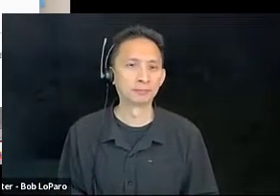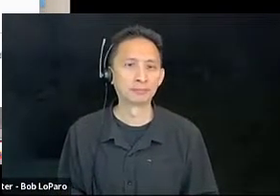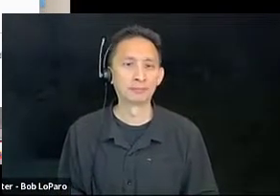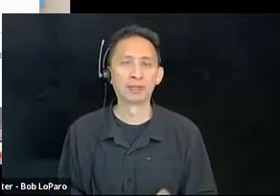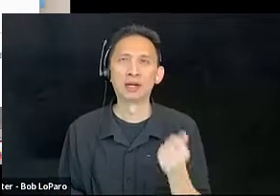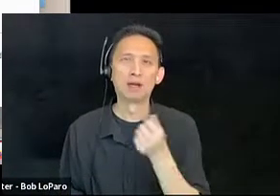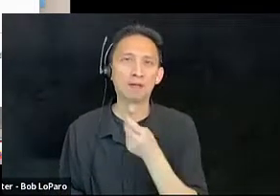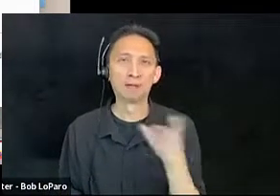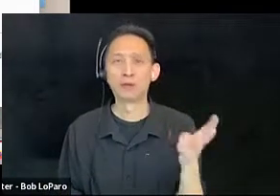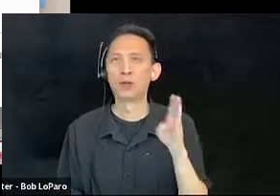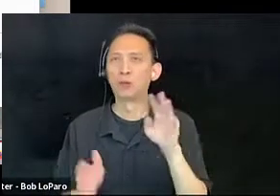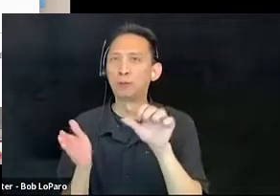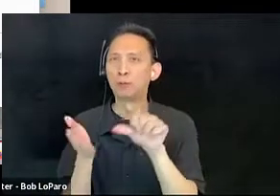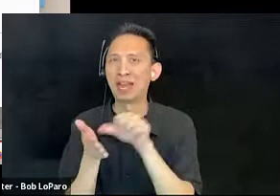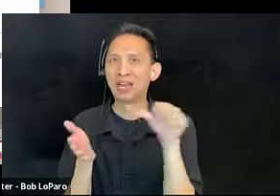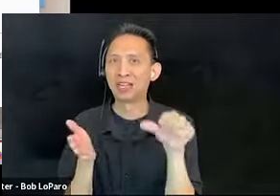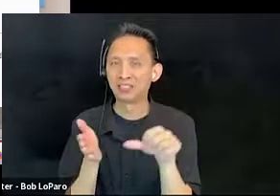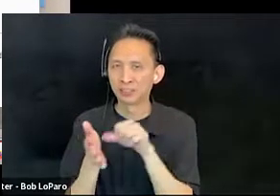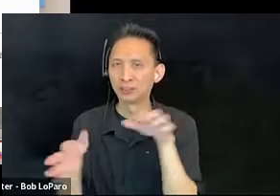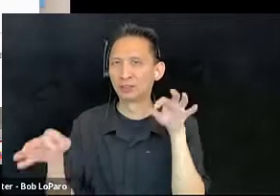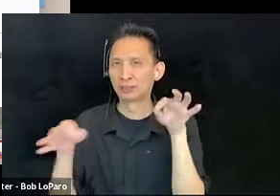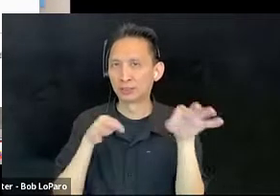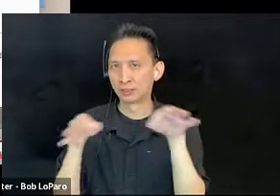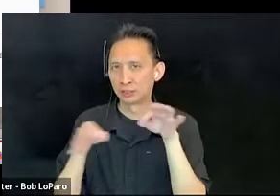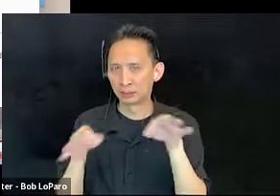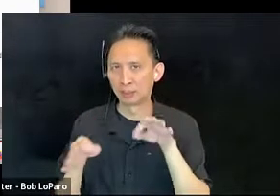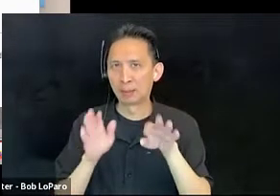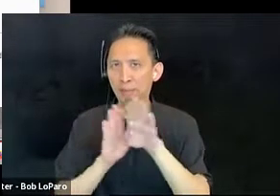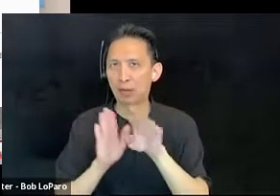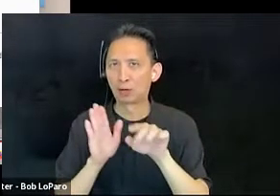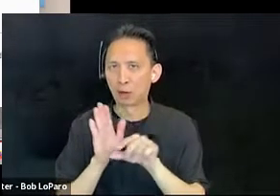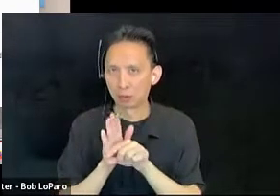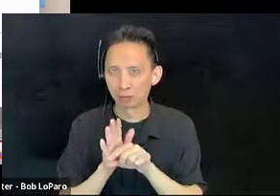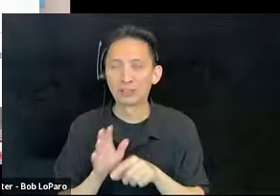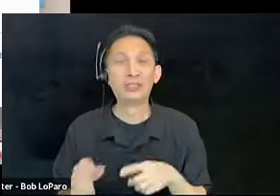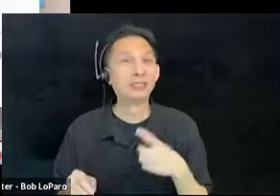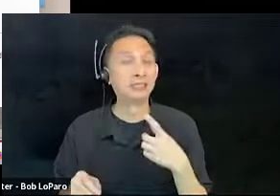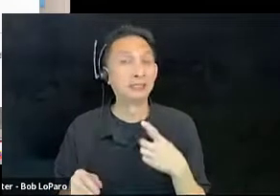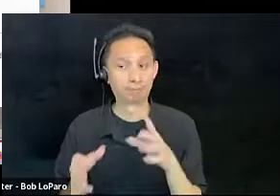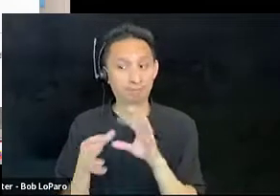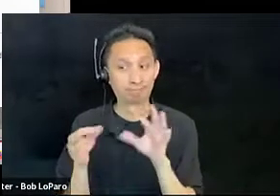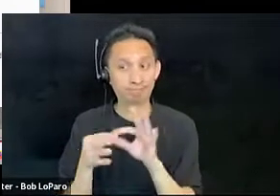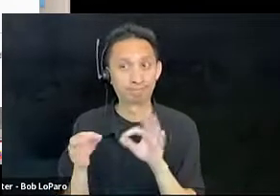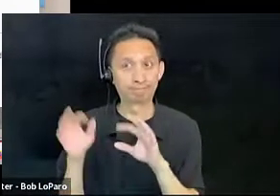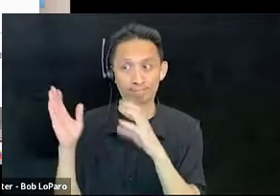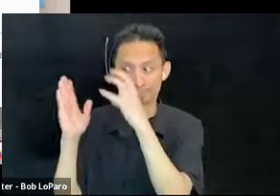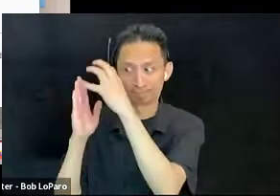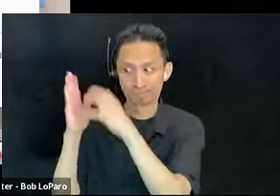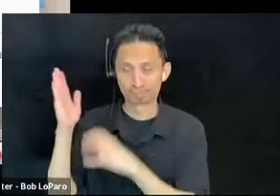and especially it's asking you before you even begin, make sure you have the background info on CVI